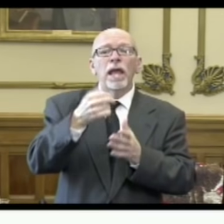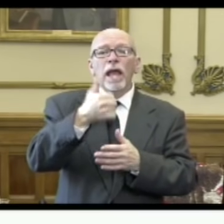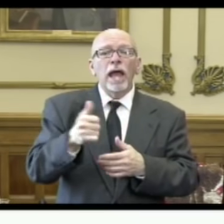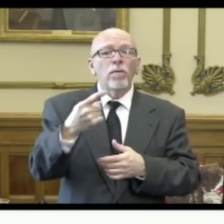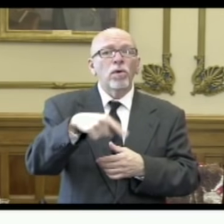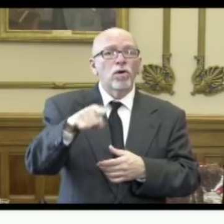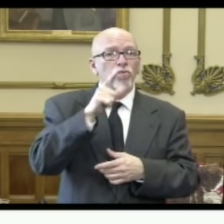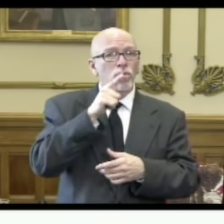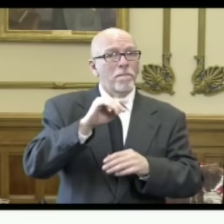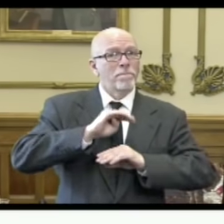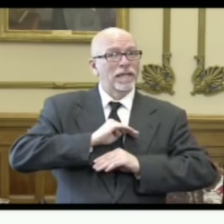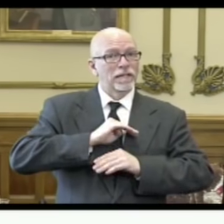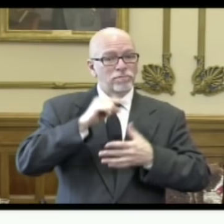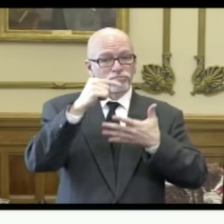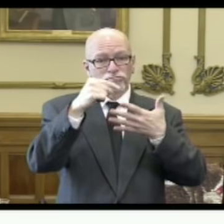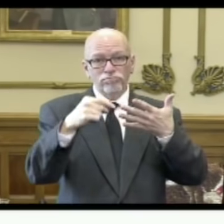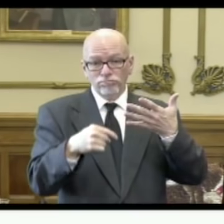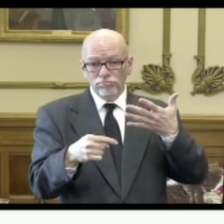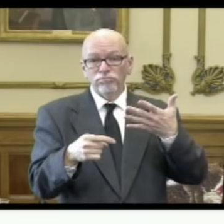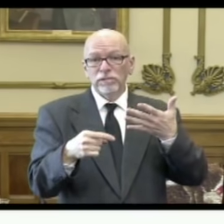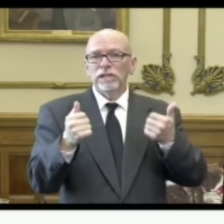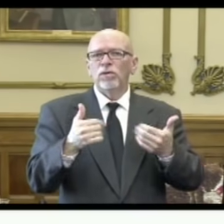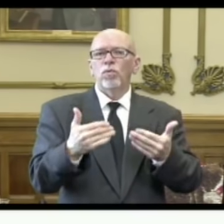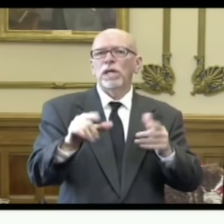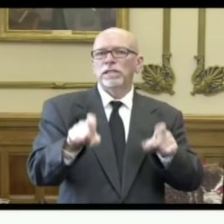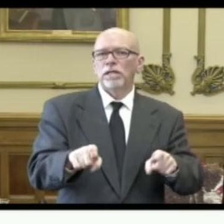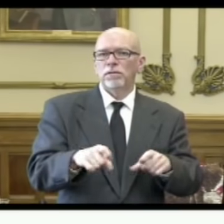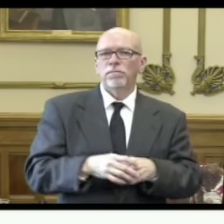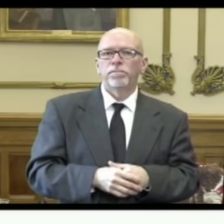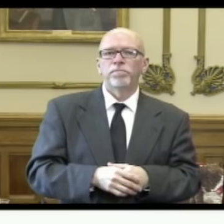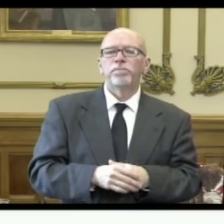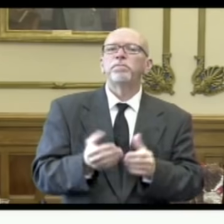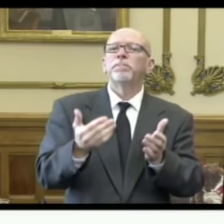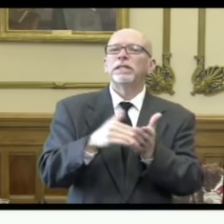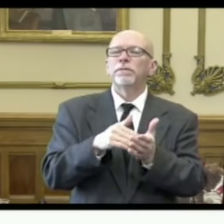HEALTH CARE PROVIDER. THE STATE HEALTH COMMISSIONER DOCTOR BOX HAS ISSUED A STANDING ORDER FOR THE TEST SO